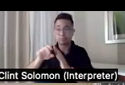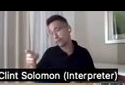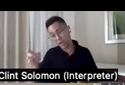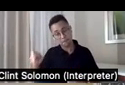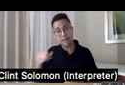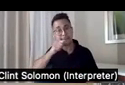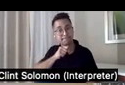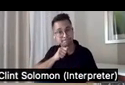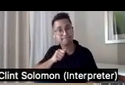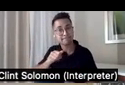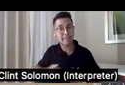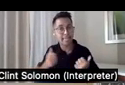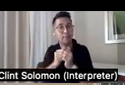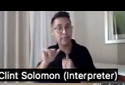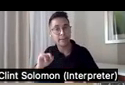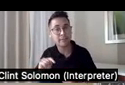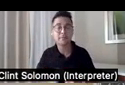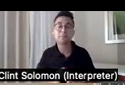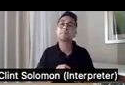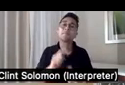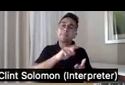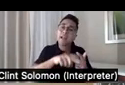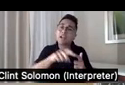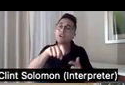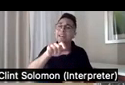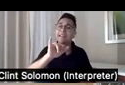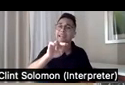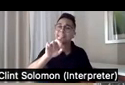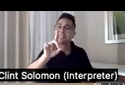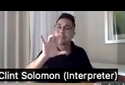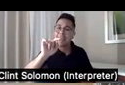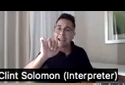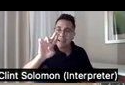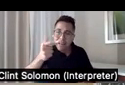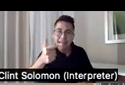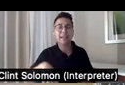and then we need an indicating or selection response that is efficient for that child